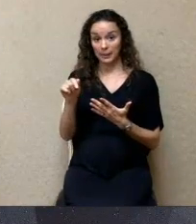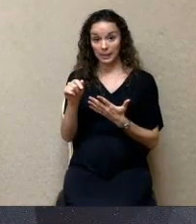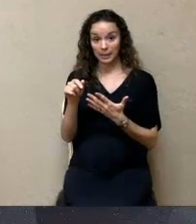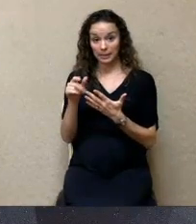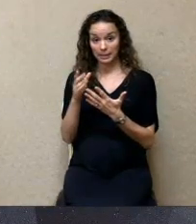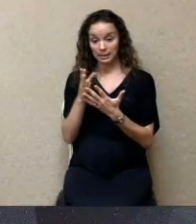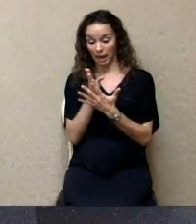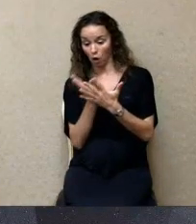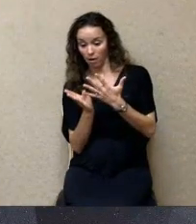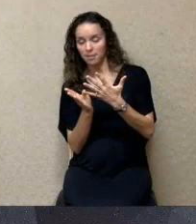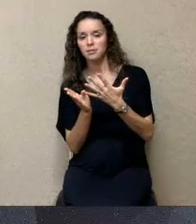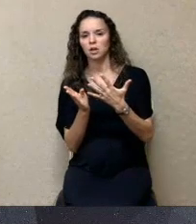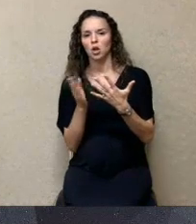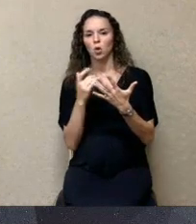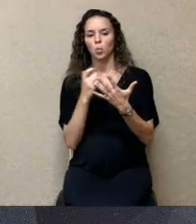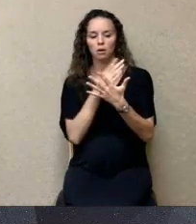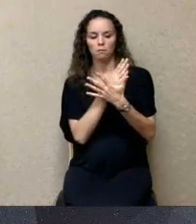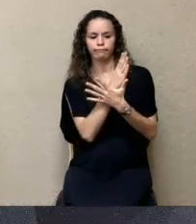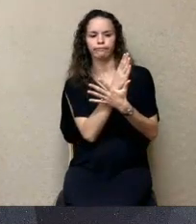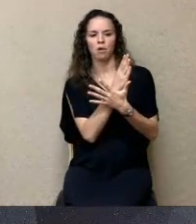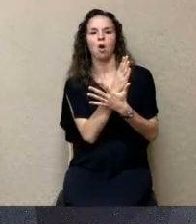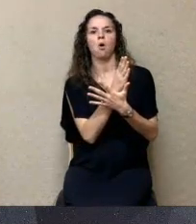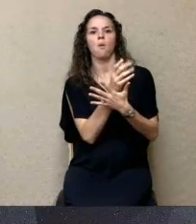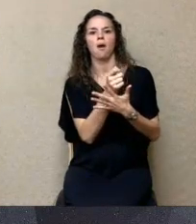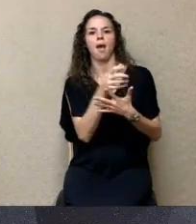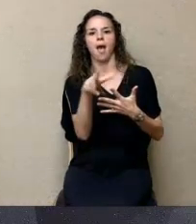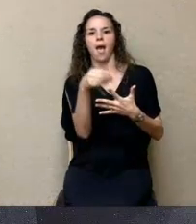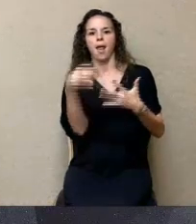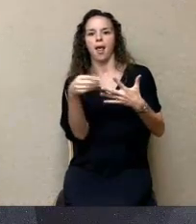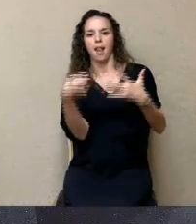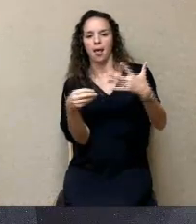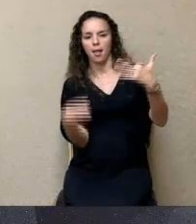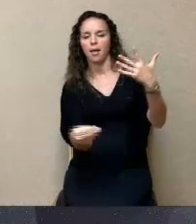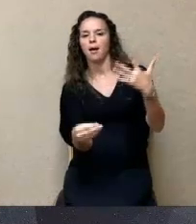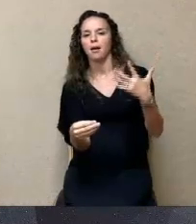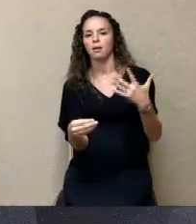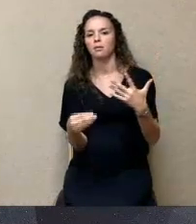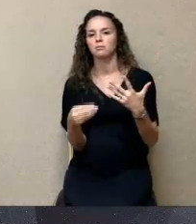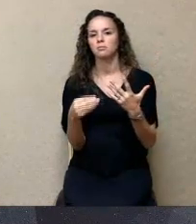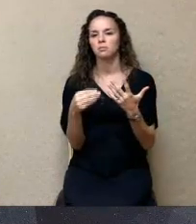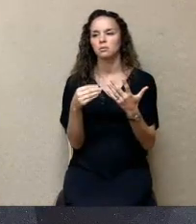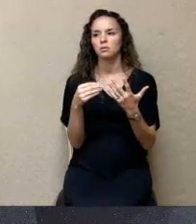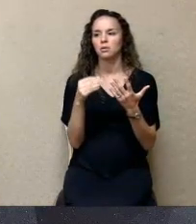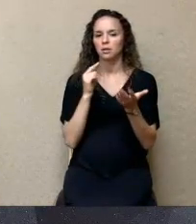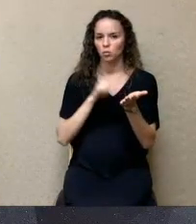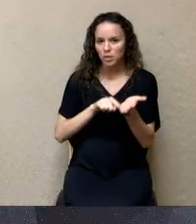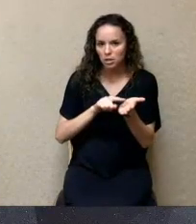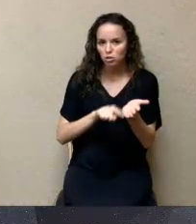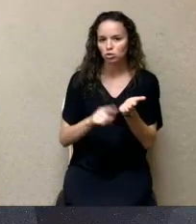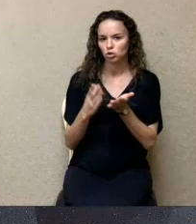So, we're moving into those areas more with the research and the services is part of what's helping get more of that in.